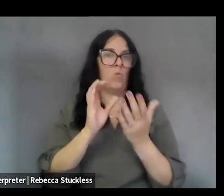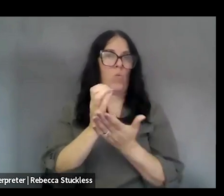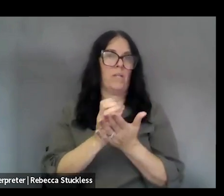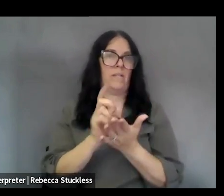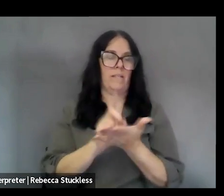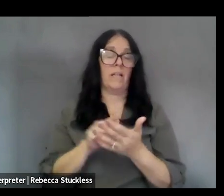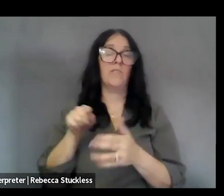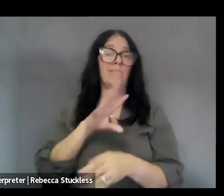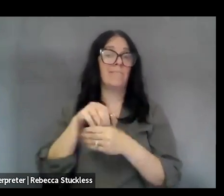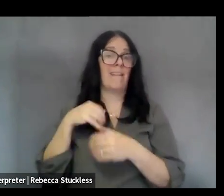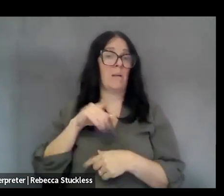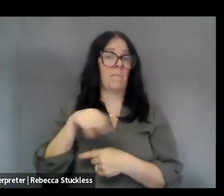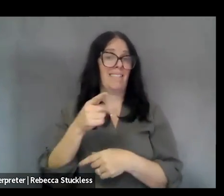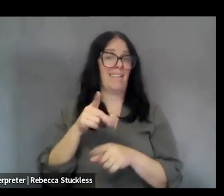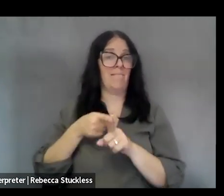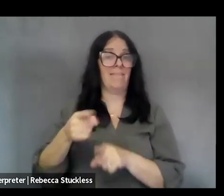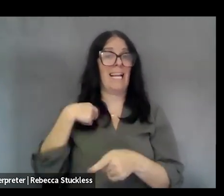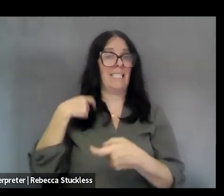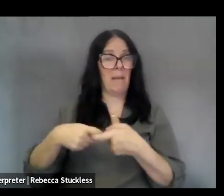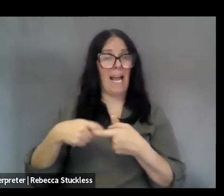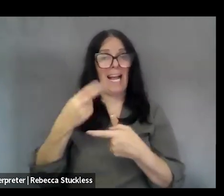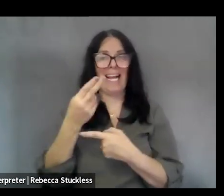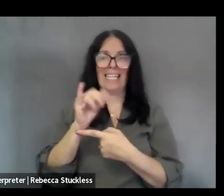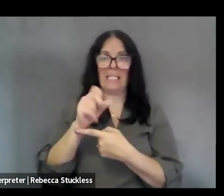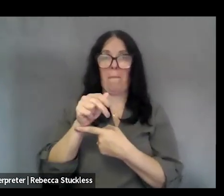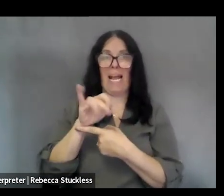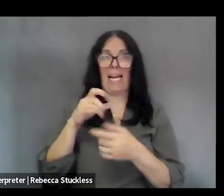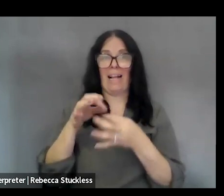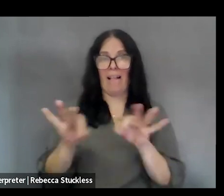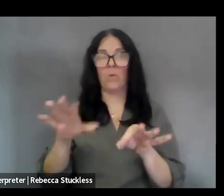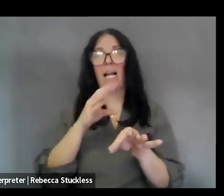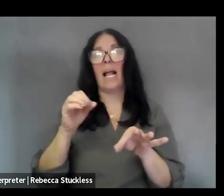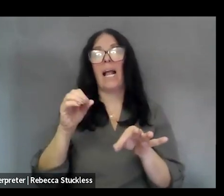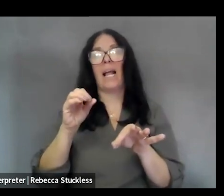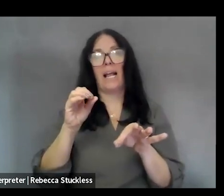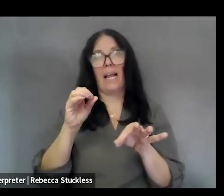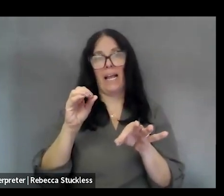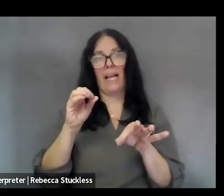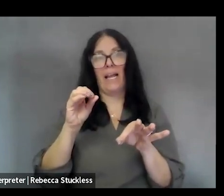Hispanic languages and literatures and a doctoral certificate in gender sexuality and women's